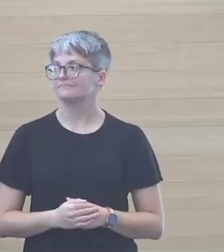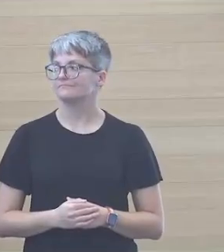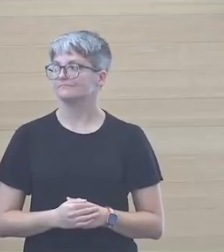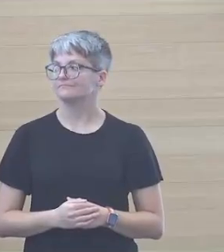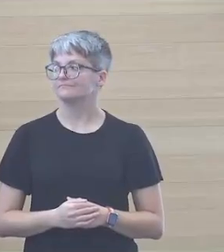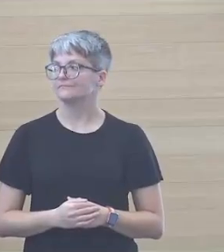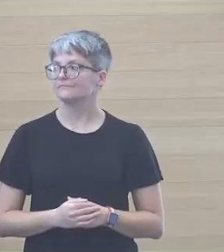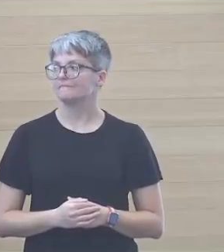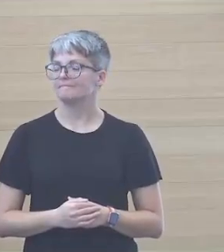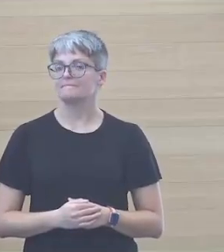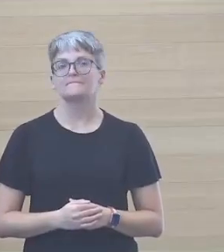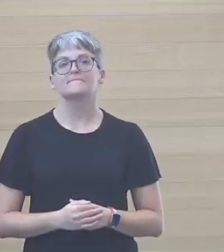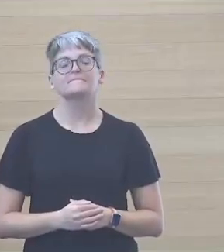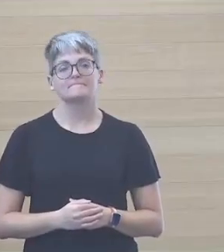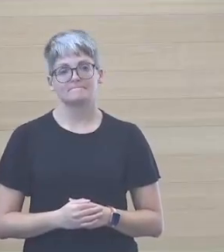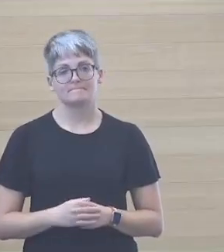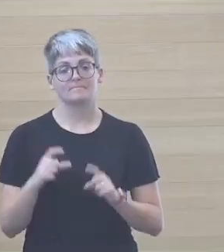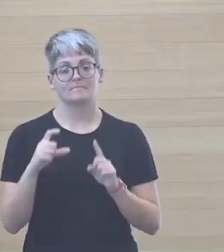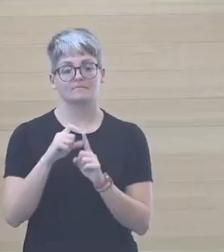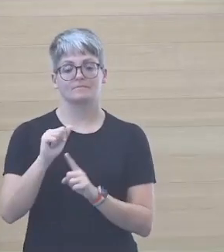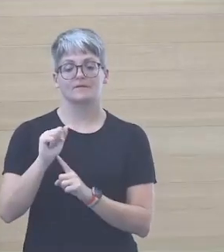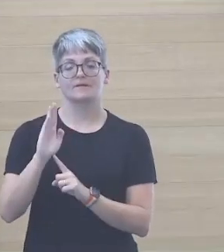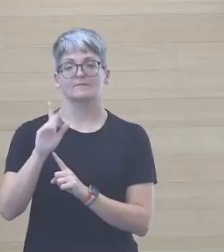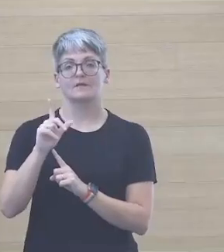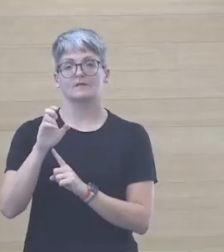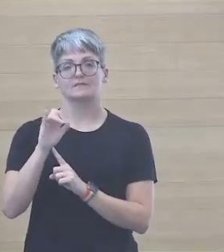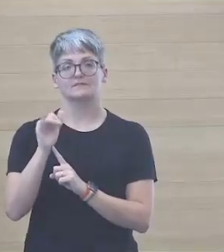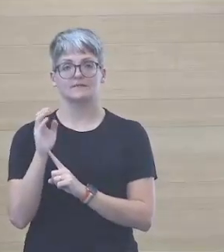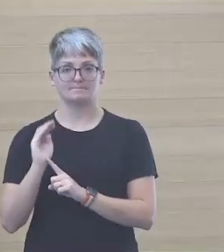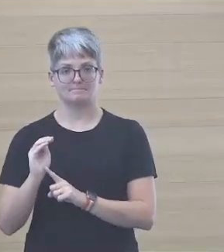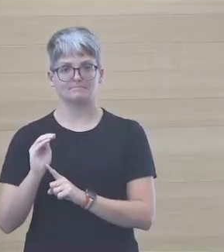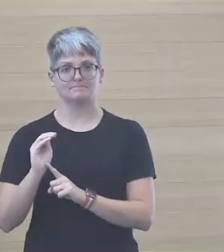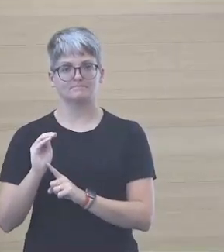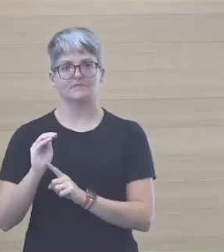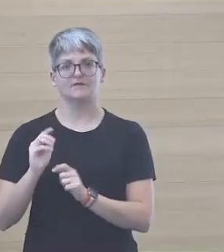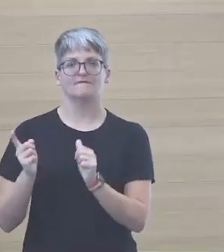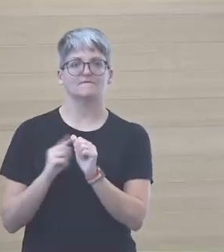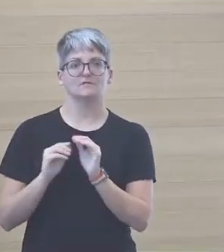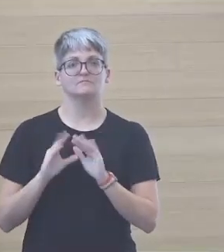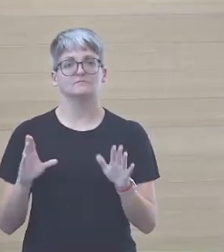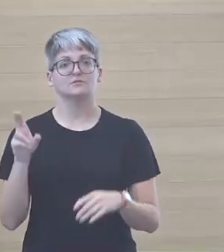The term ableism first originated in the United States in the: 1800's,